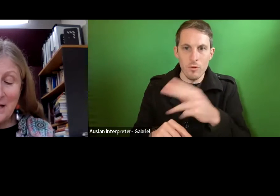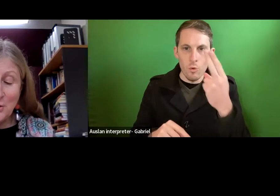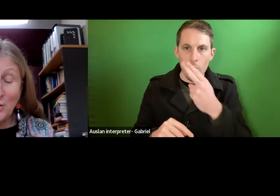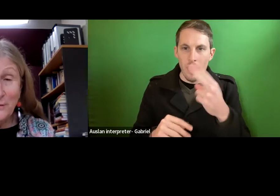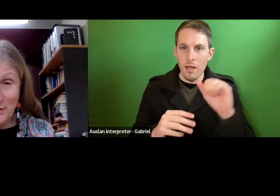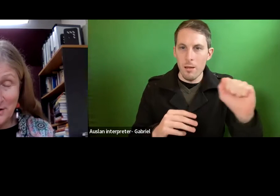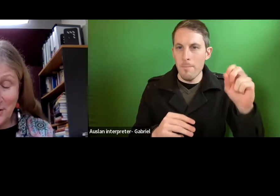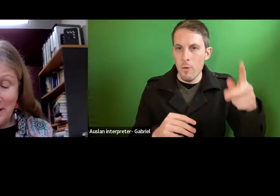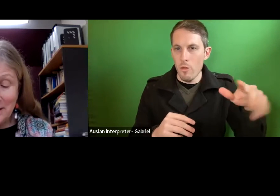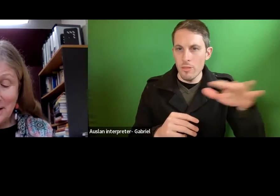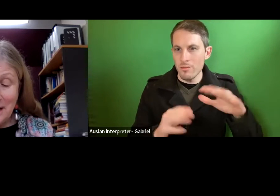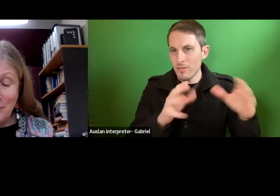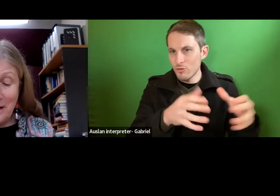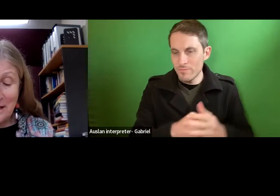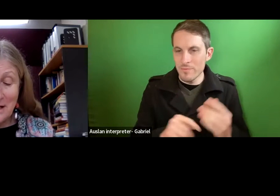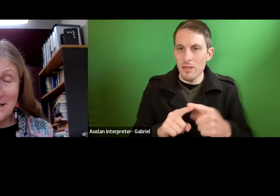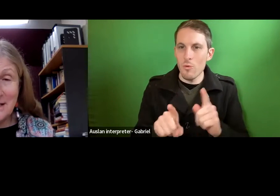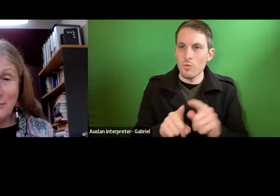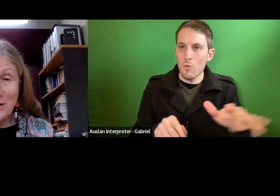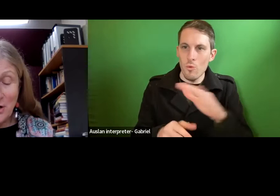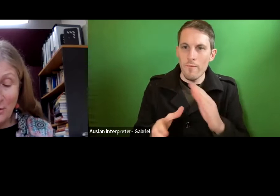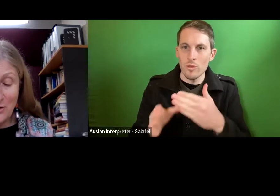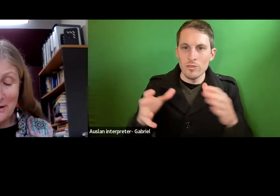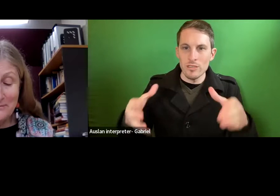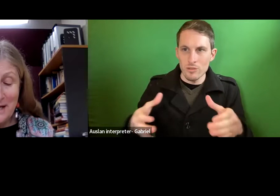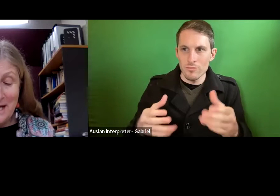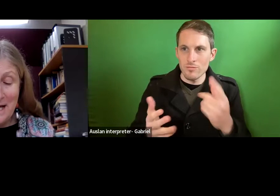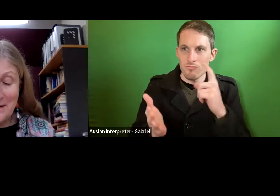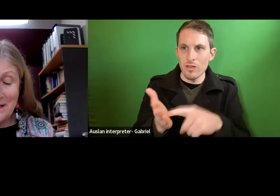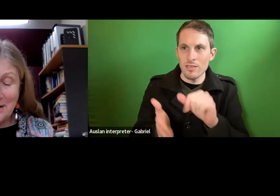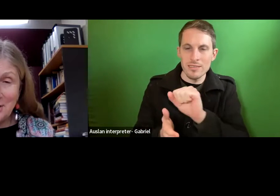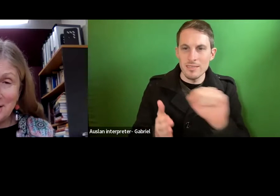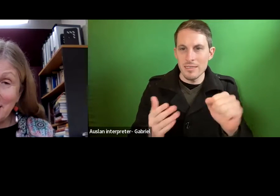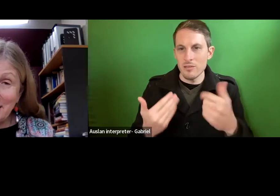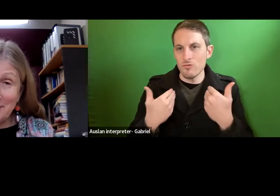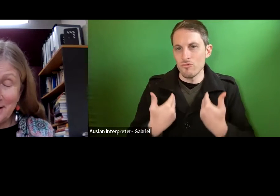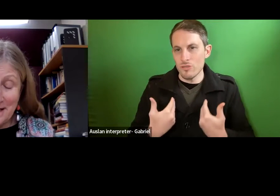And to all first Australians recognising their rich culture and the connections they have to the